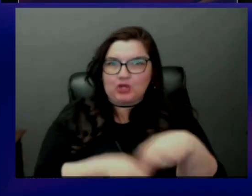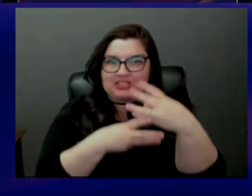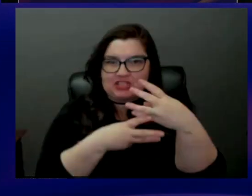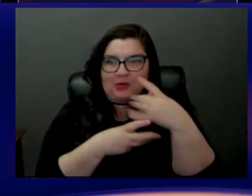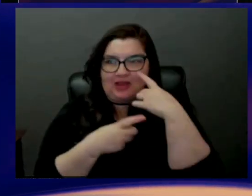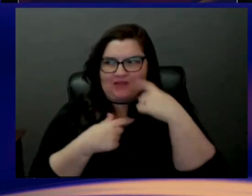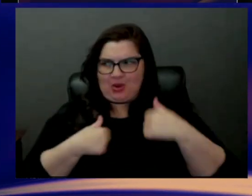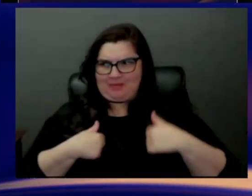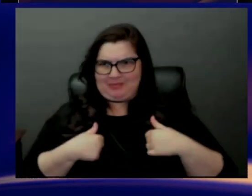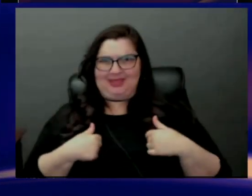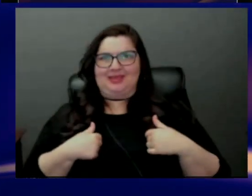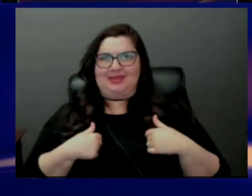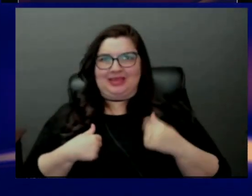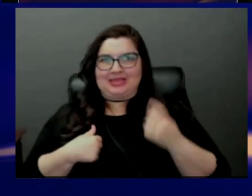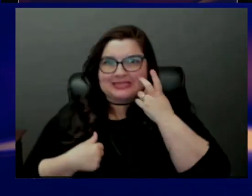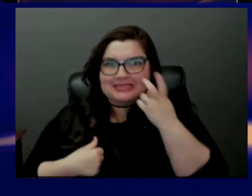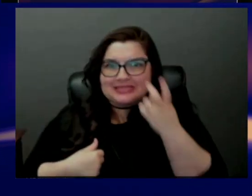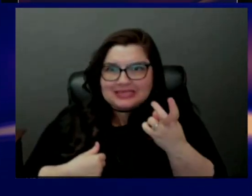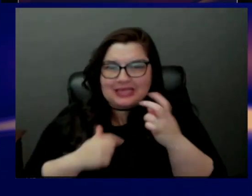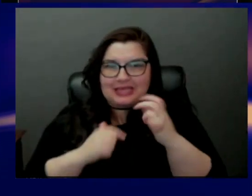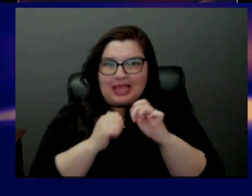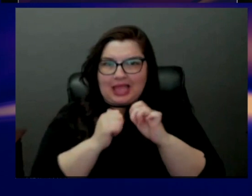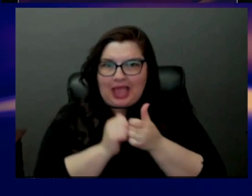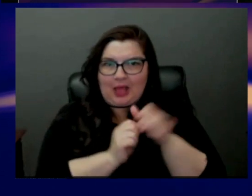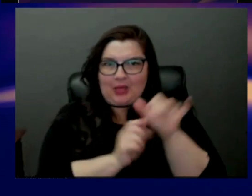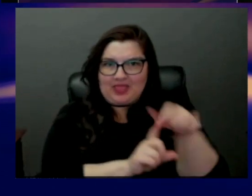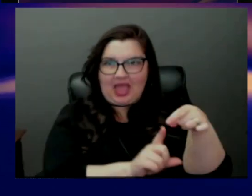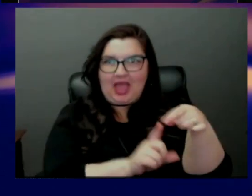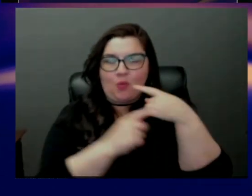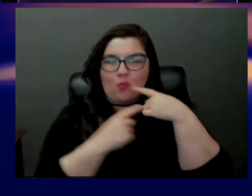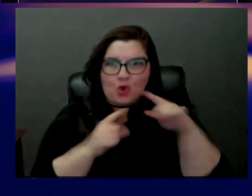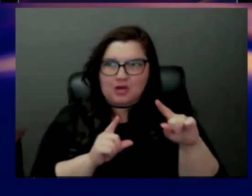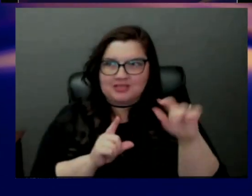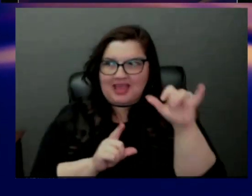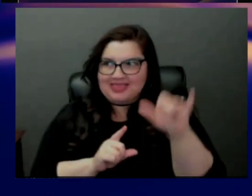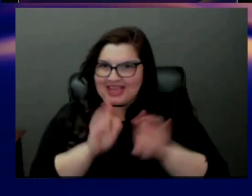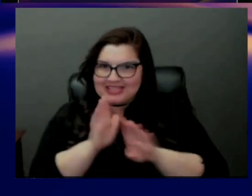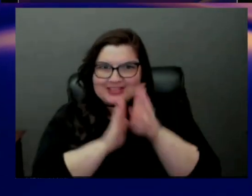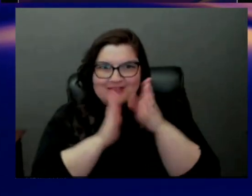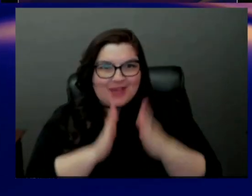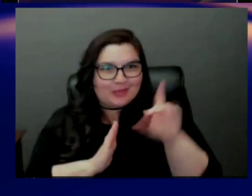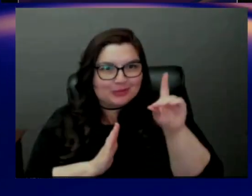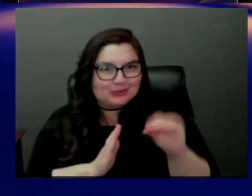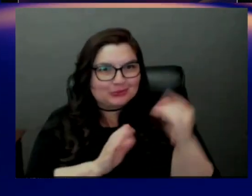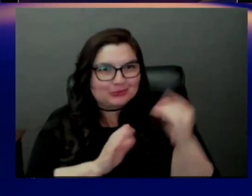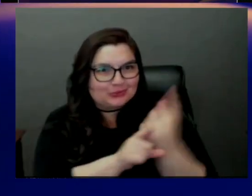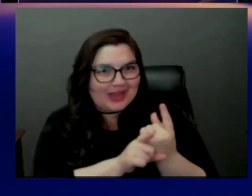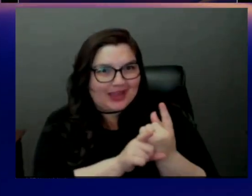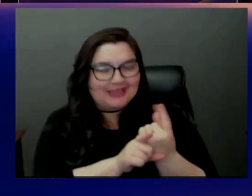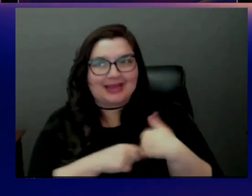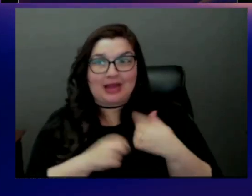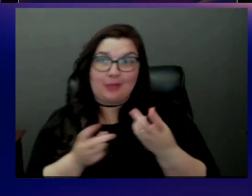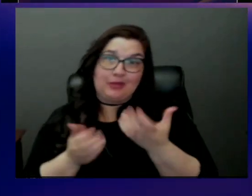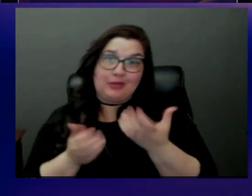And see how that works isn't that what developers do? Like, okay, I'm copy and paste. It worked over here.